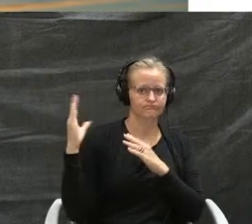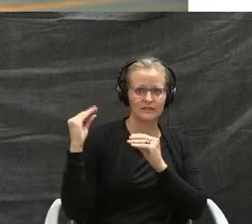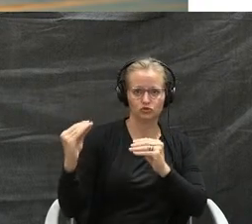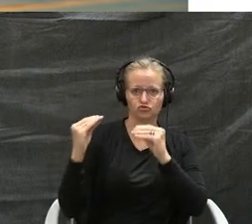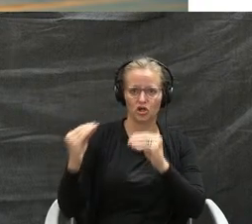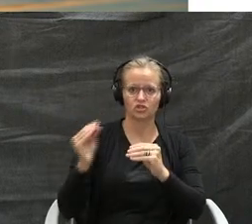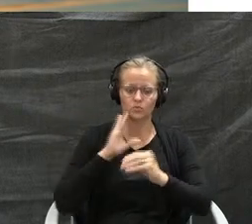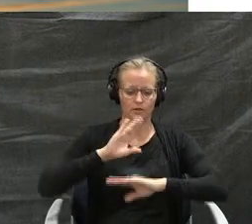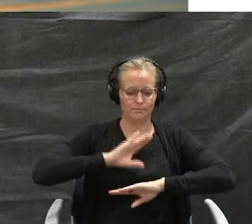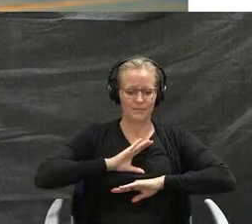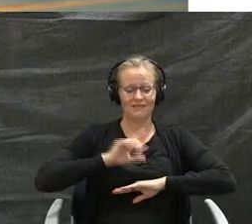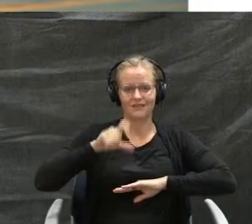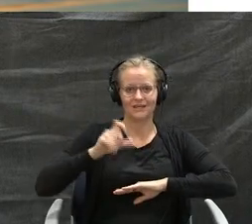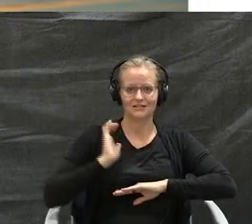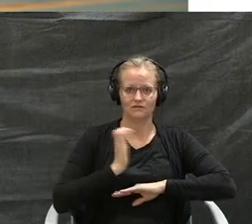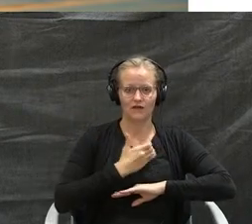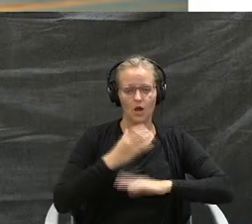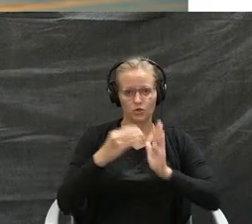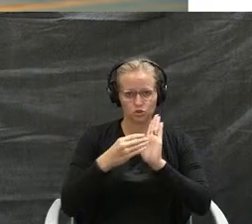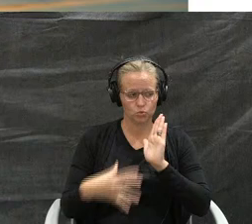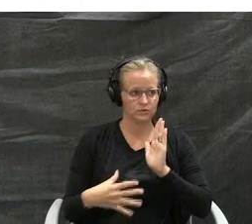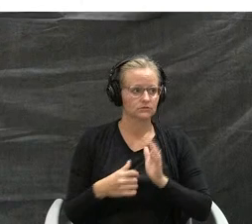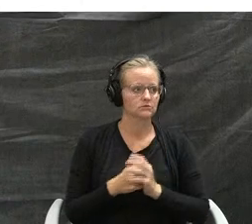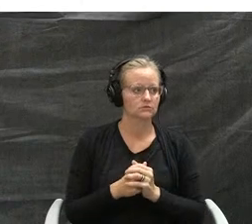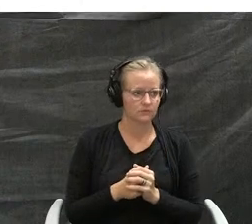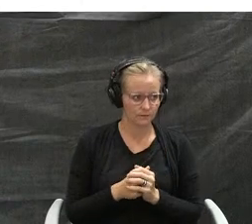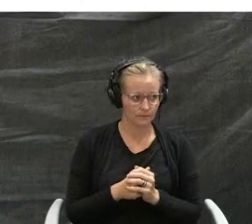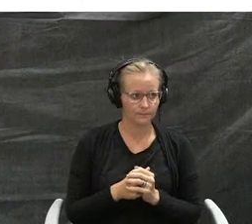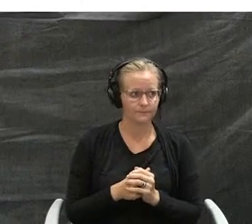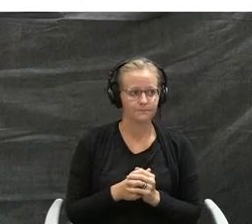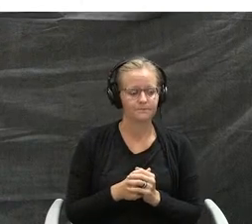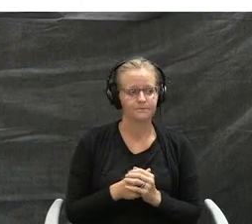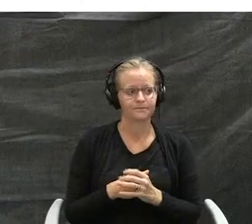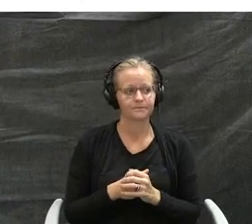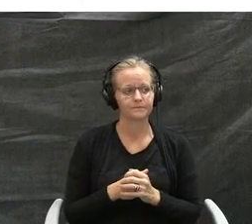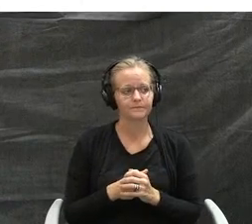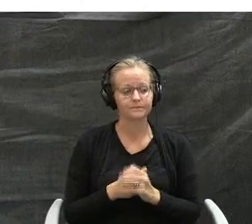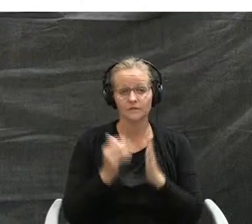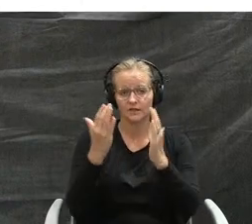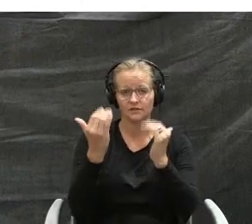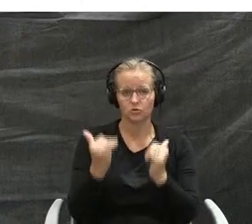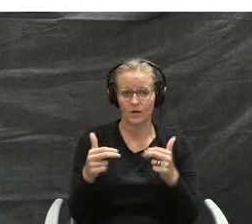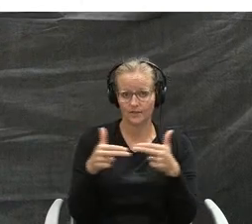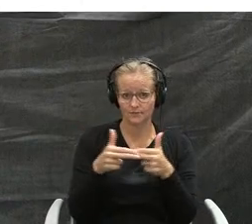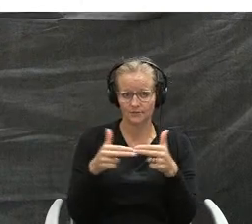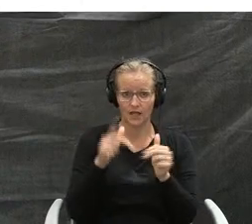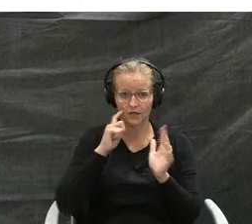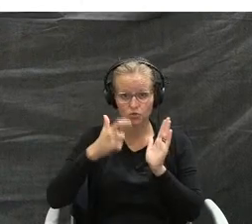of the students. On the next slide you'll see some components that we